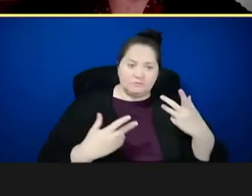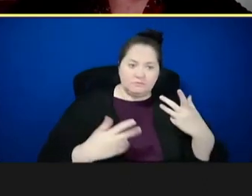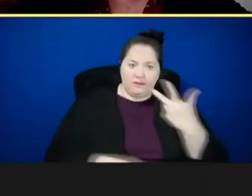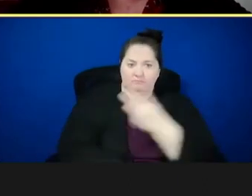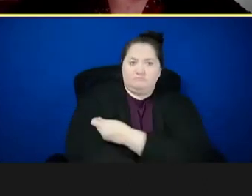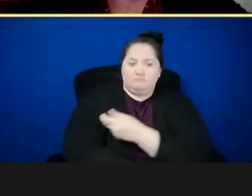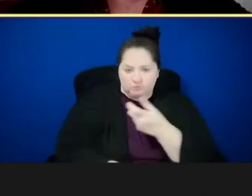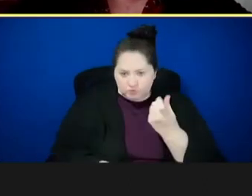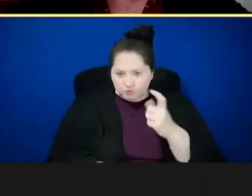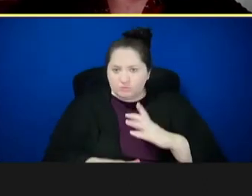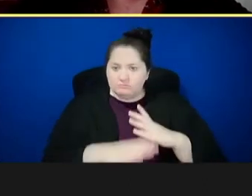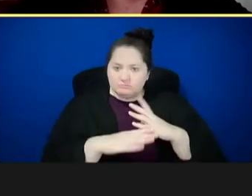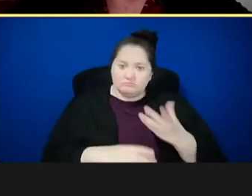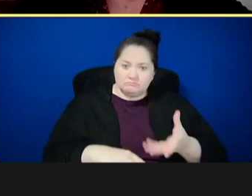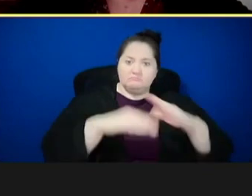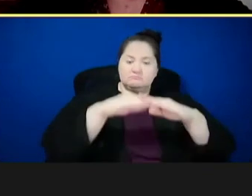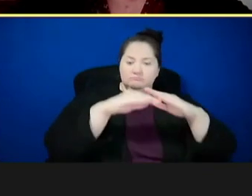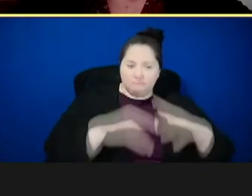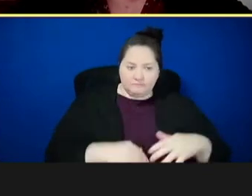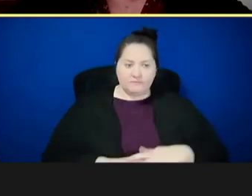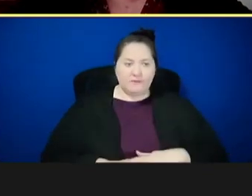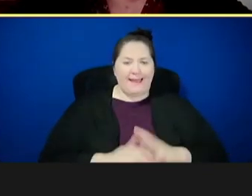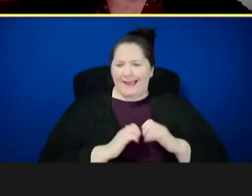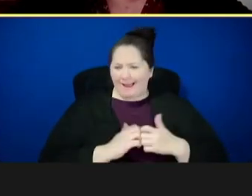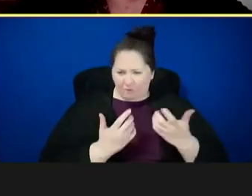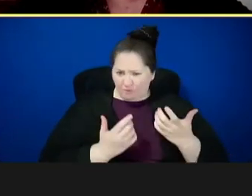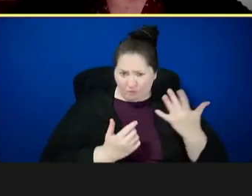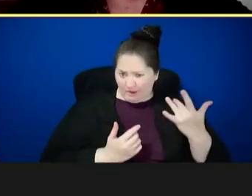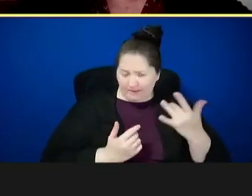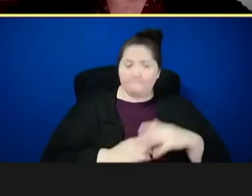So what worked? How did we get there? The facilities implemented structured